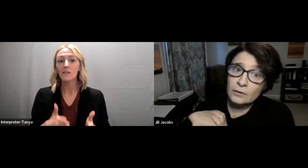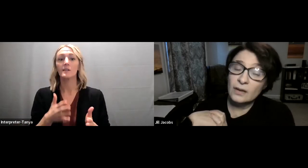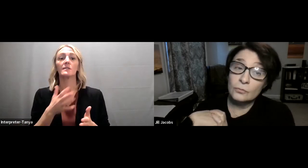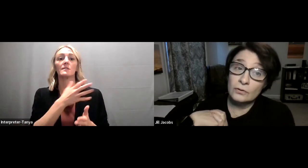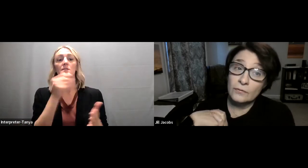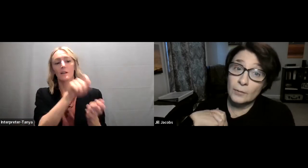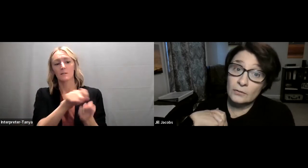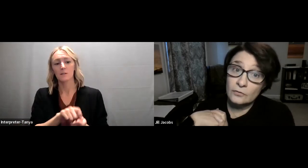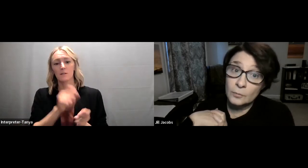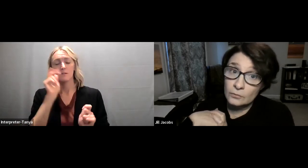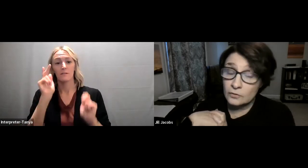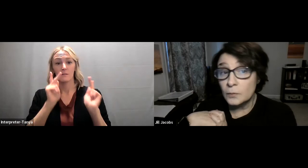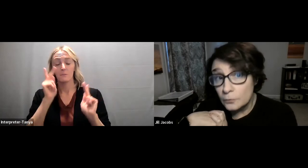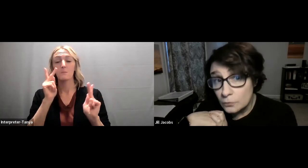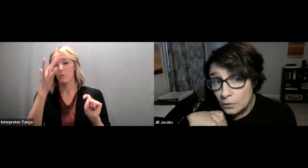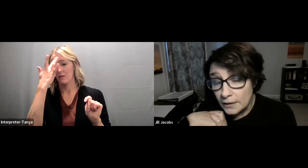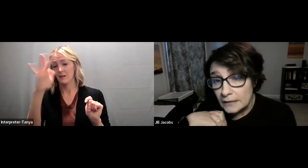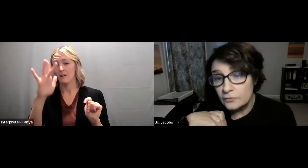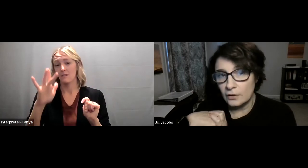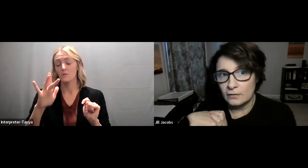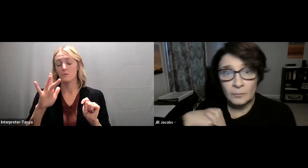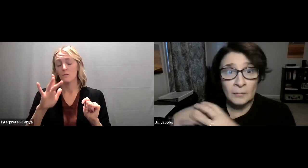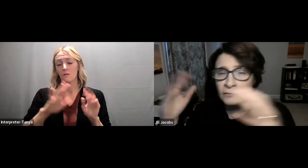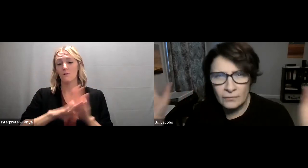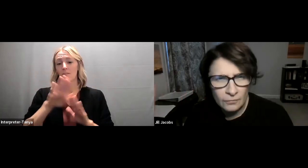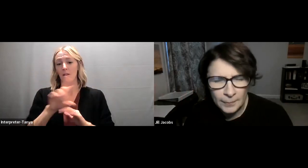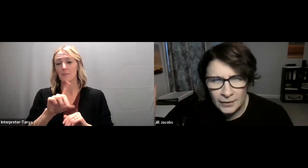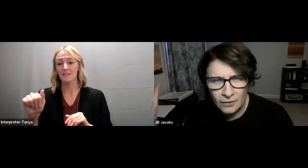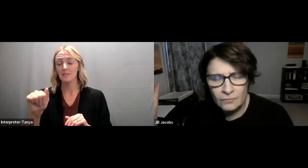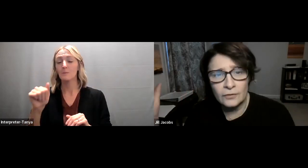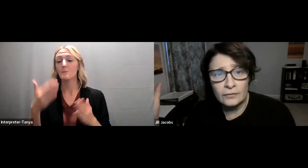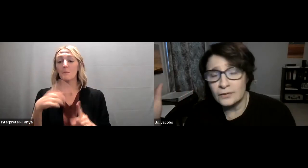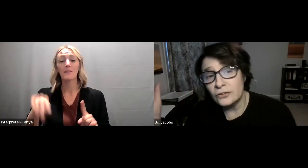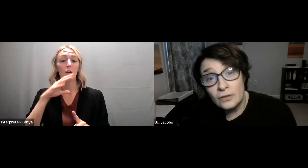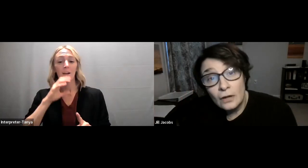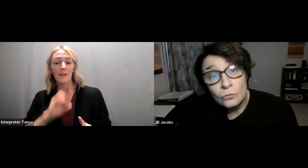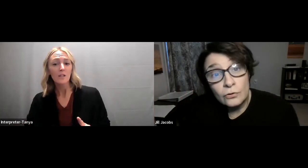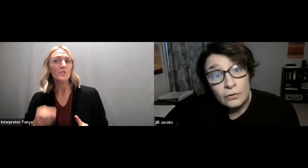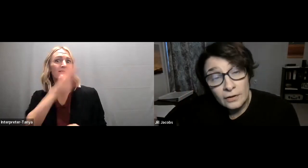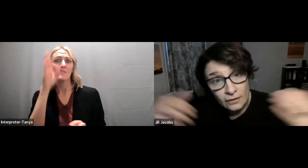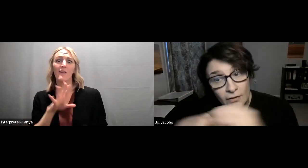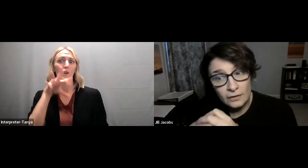intellectual and developmental disabilities. People who are ageing that may be never been involved in this, they just got older.